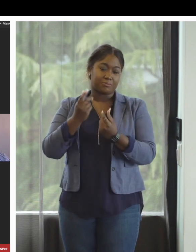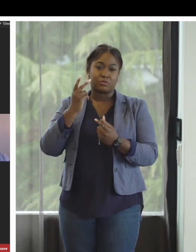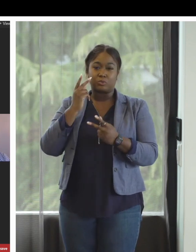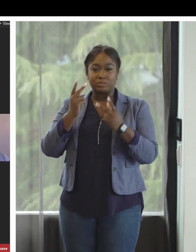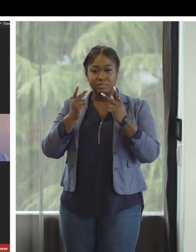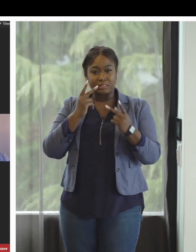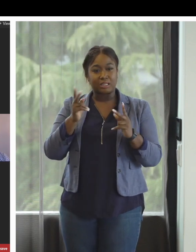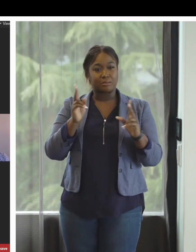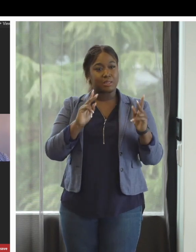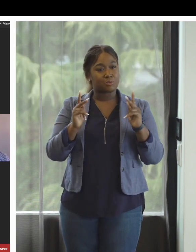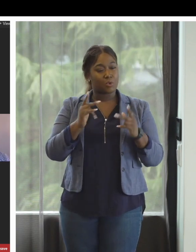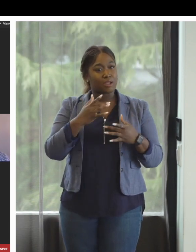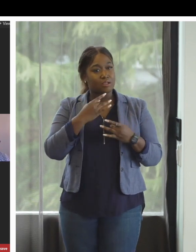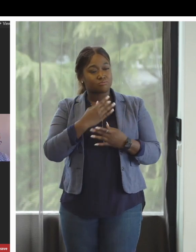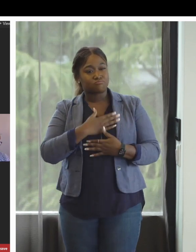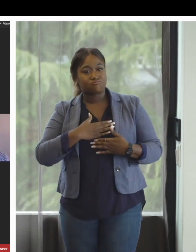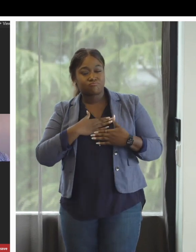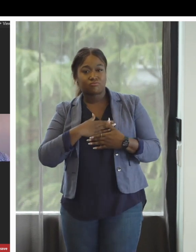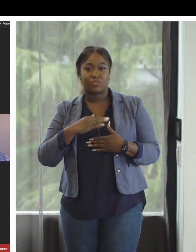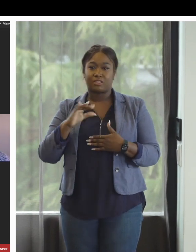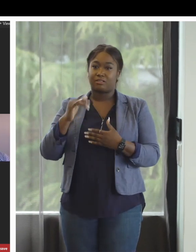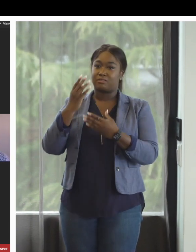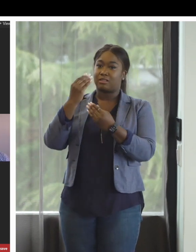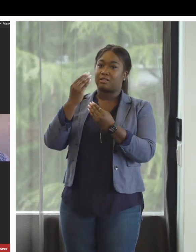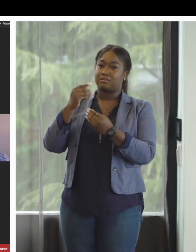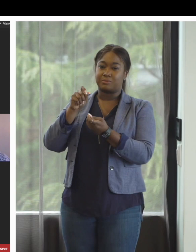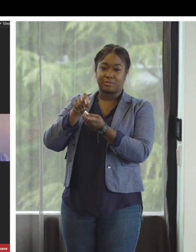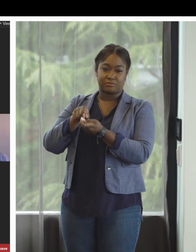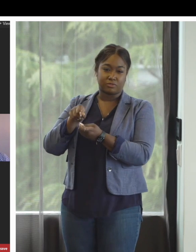in the data specs in general but really the D T S grow